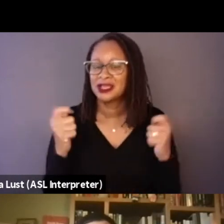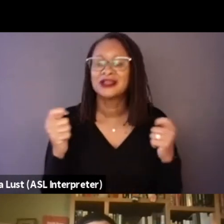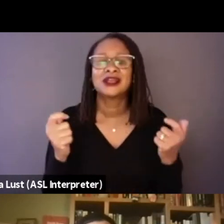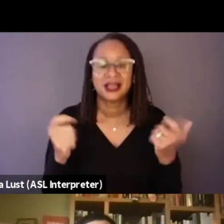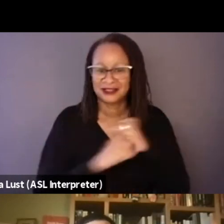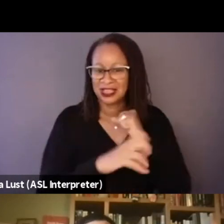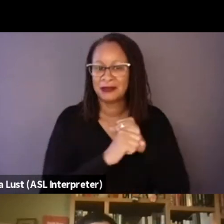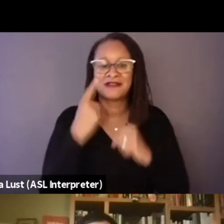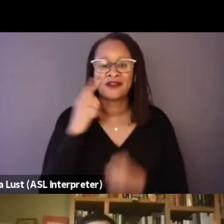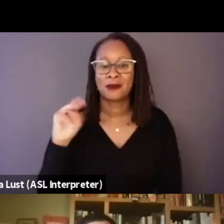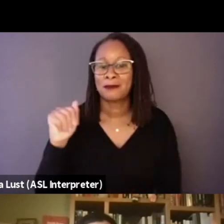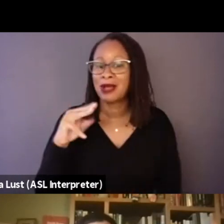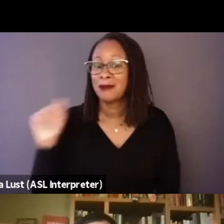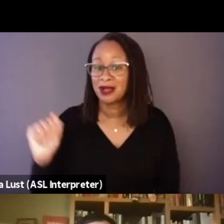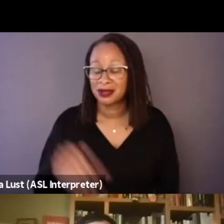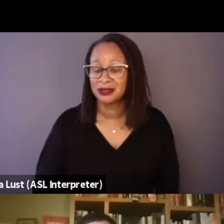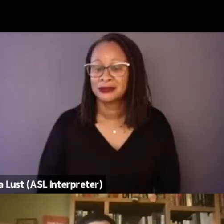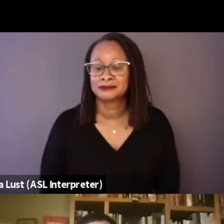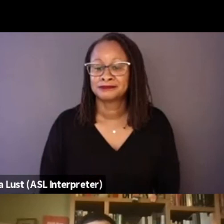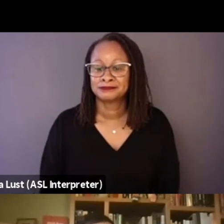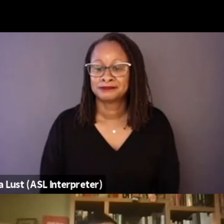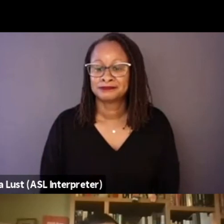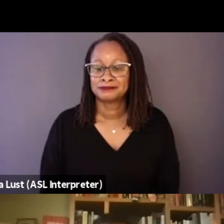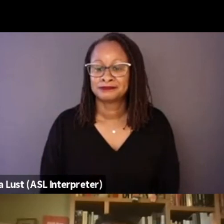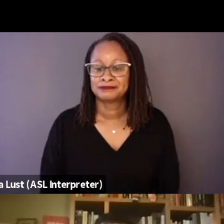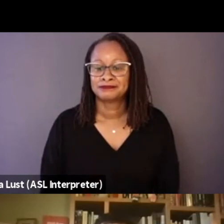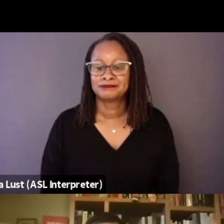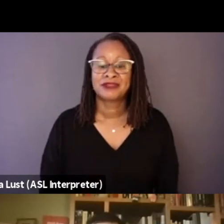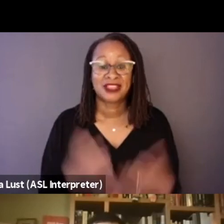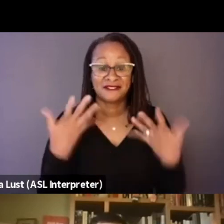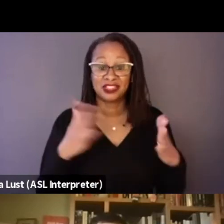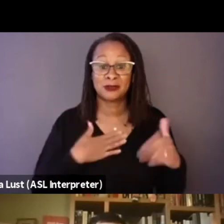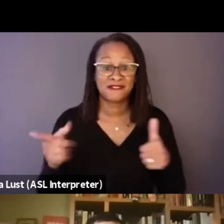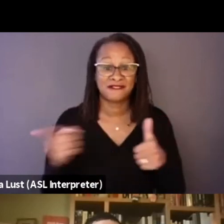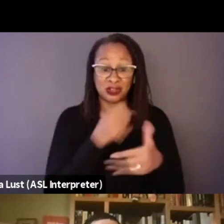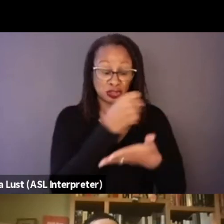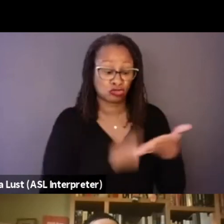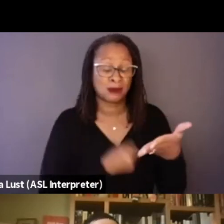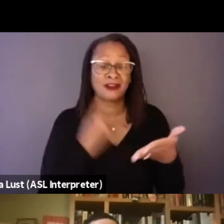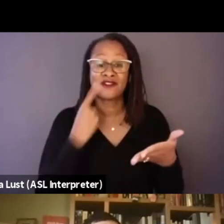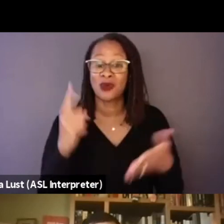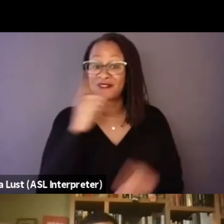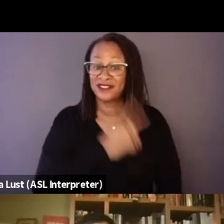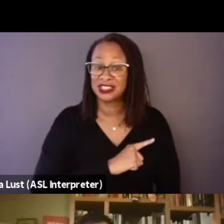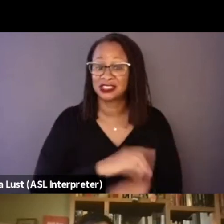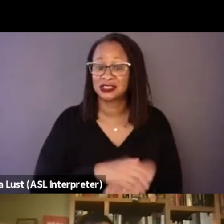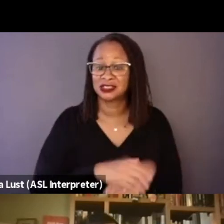and began to finish my first script in fiction. I finished tidying the film off last week,